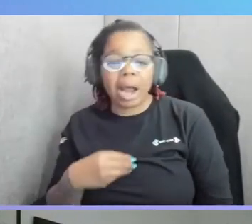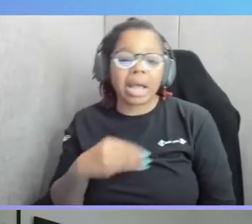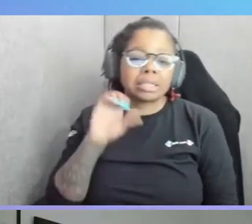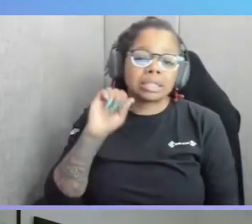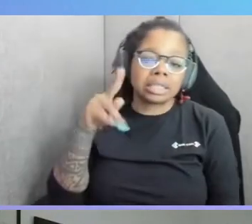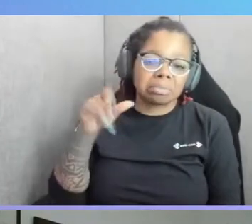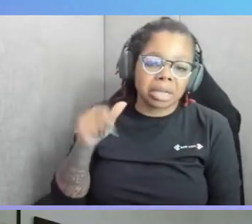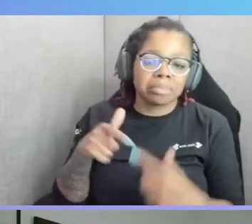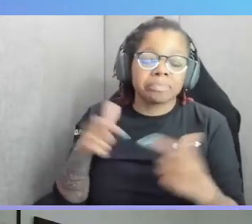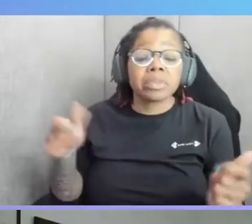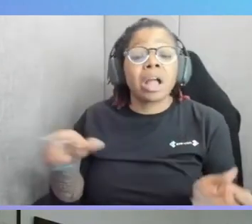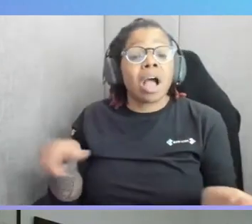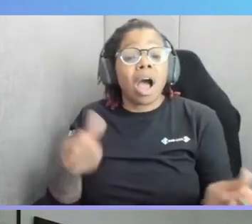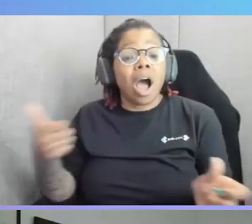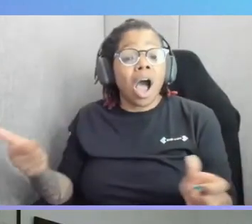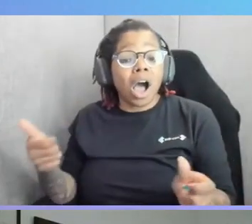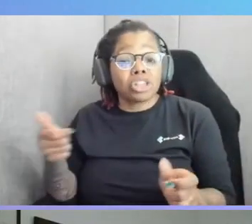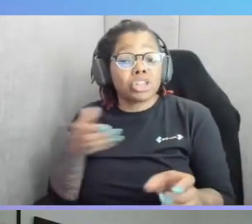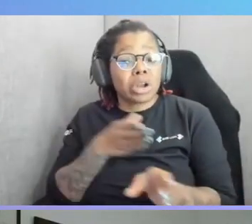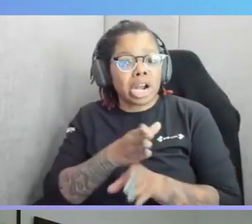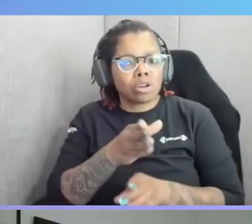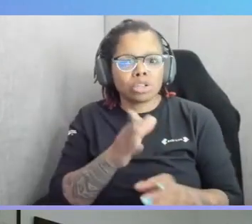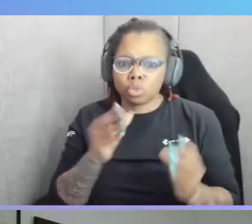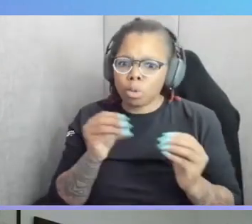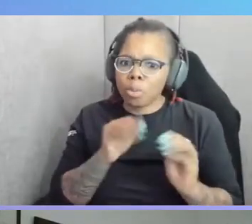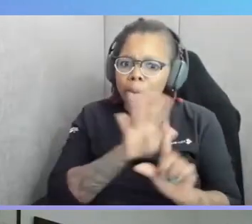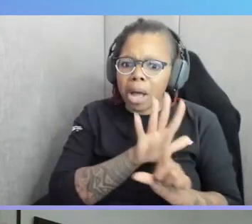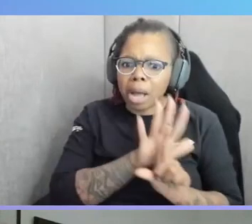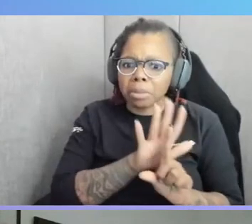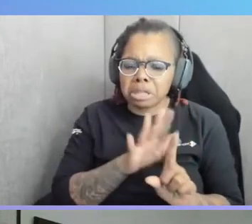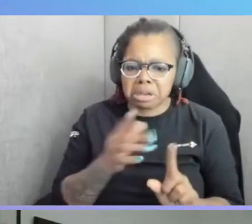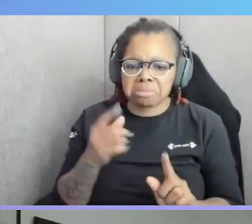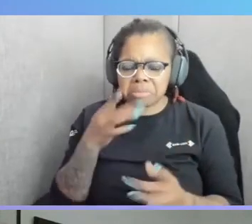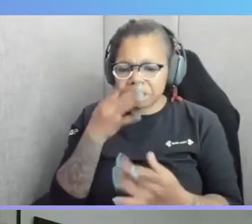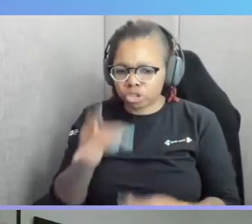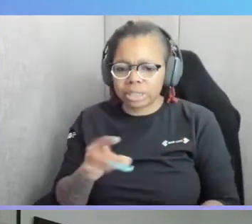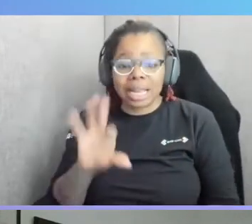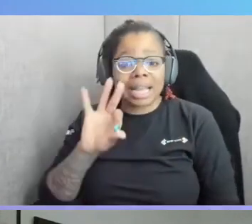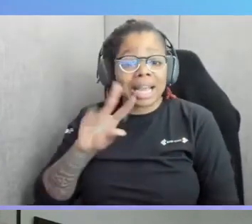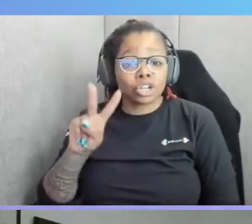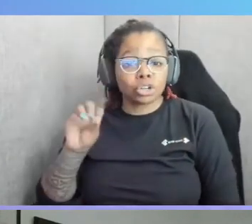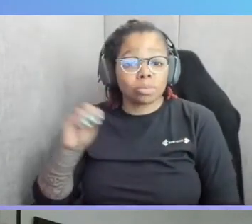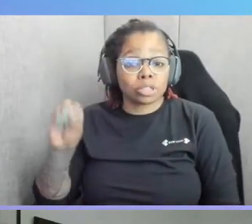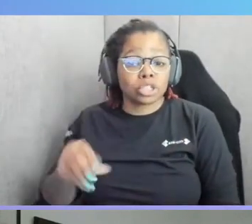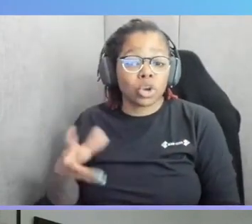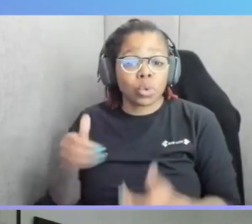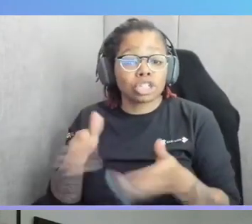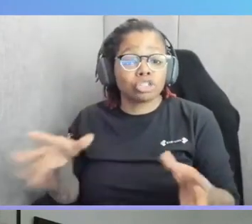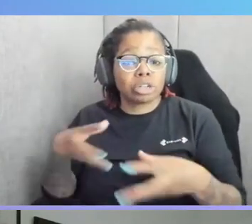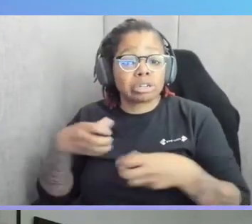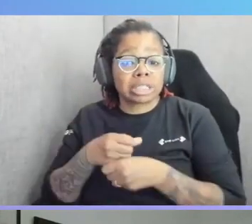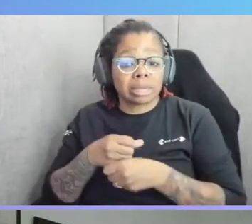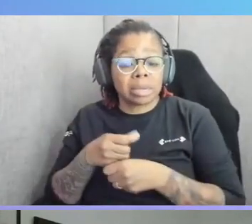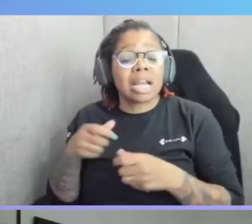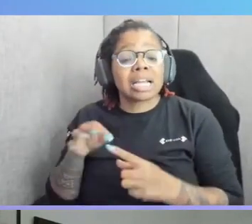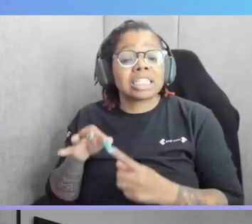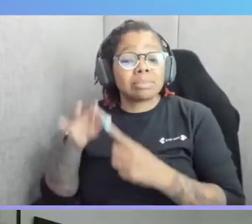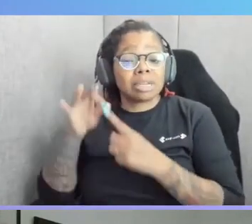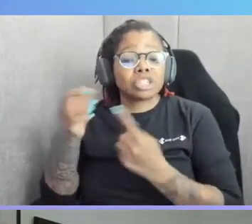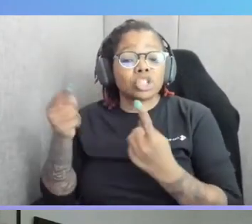for us, surprisingly, more popular, um, 92% wanted a generic summary, especially when we looked at examples of humor